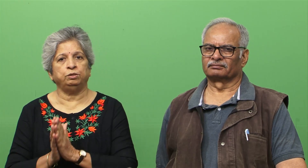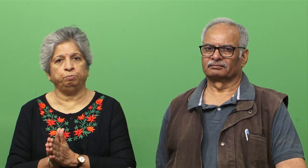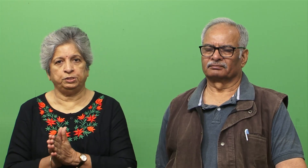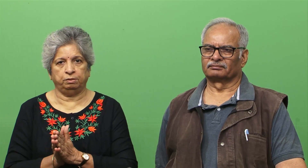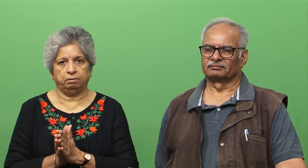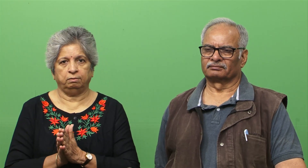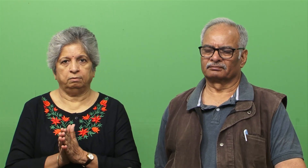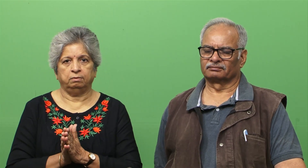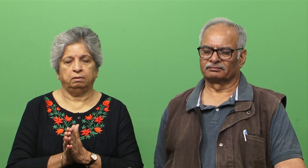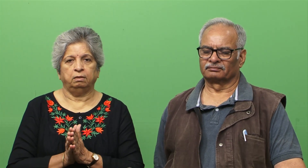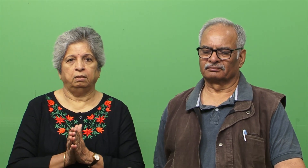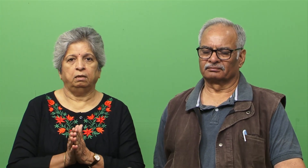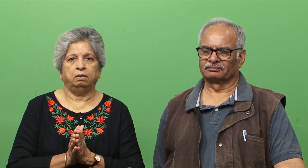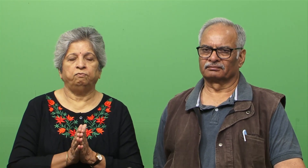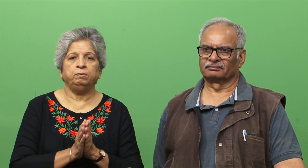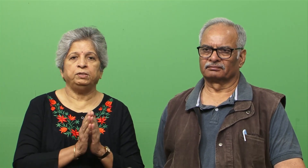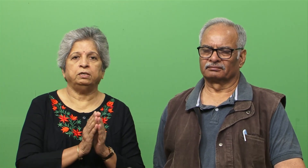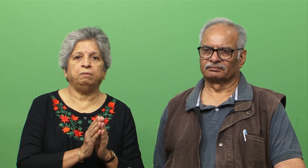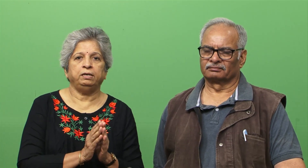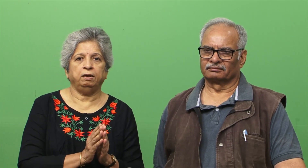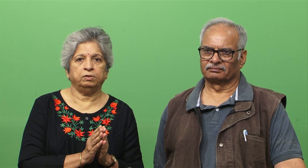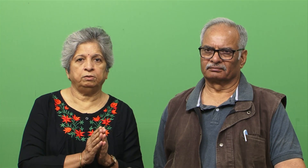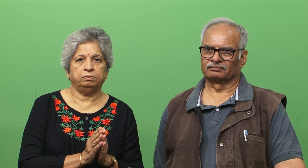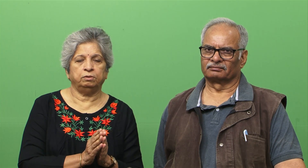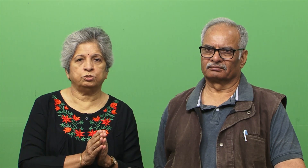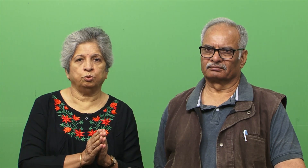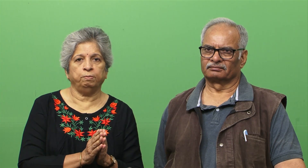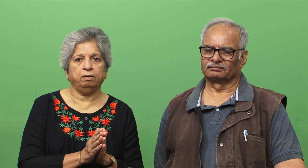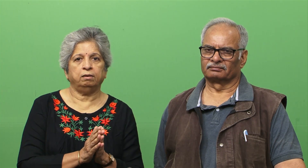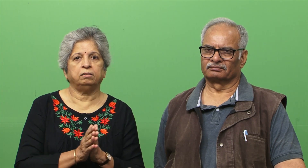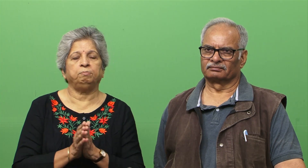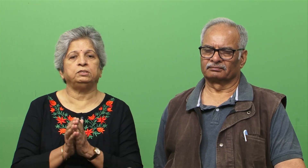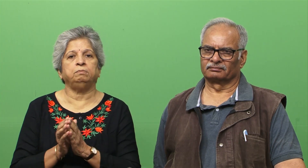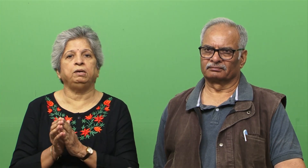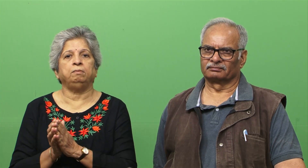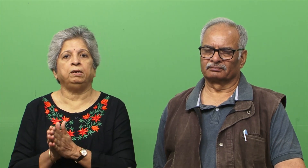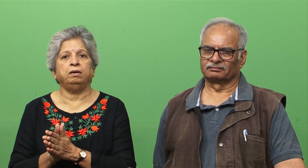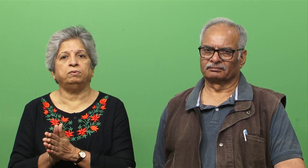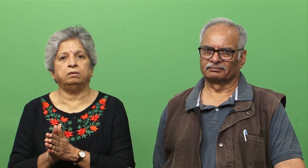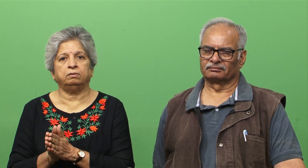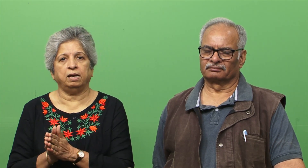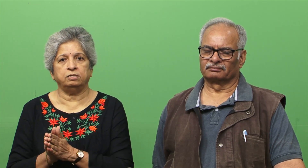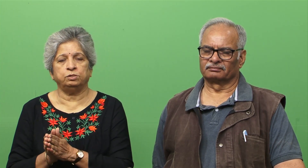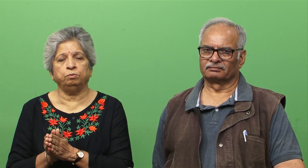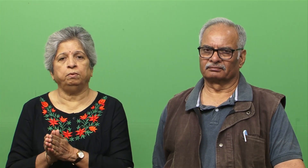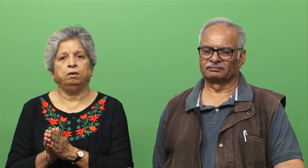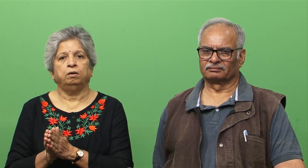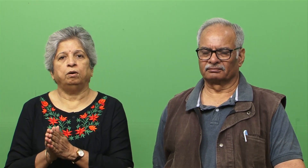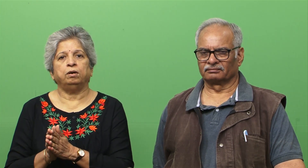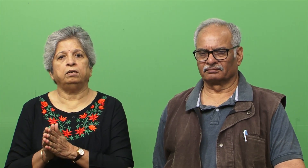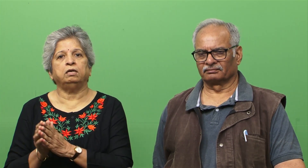to Patient one patient might have a sto other patient may may have a rice tube or another